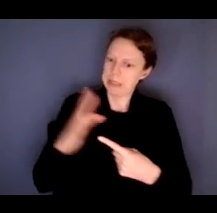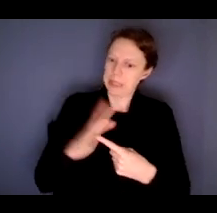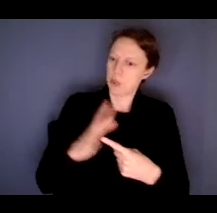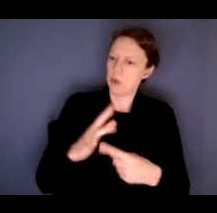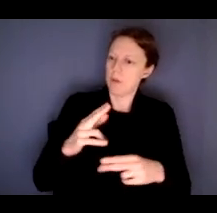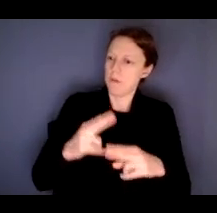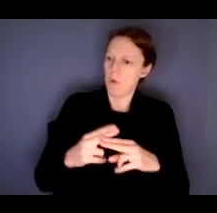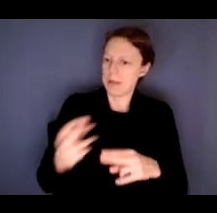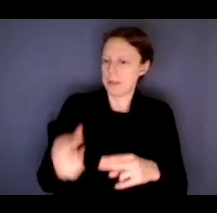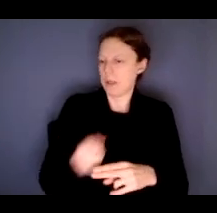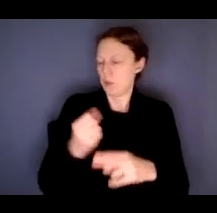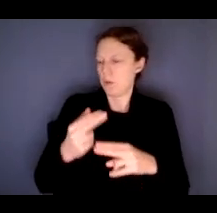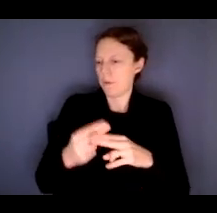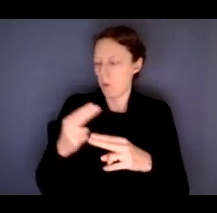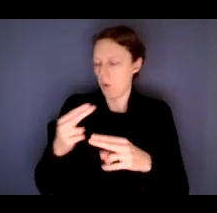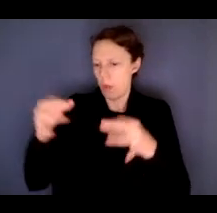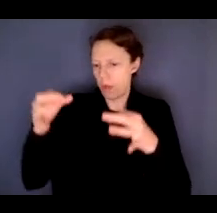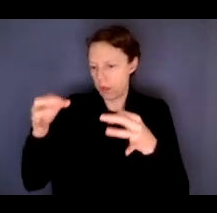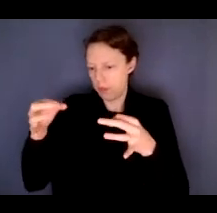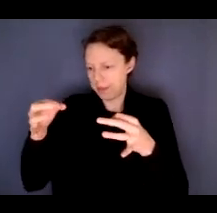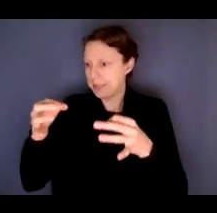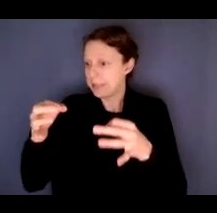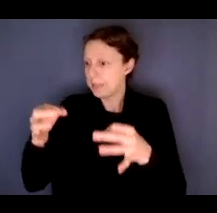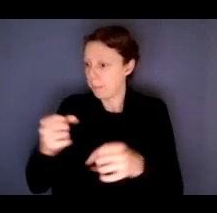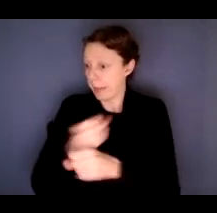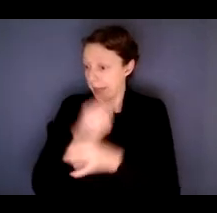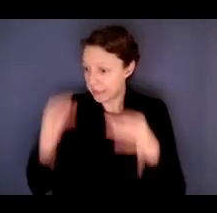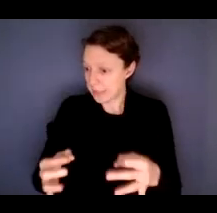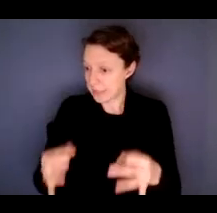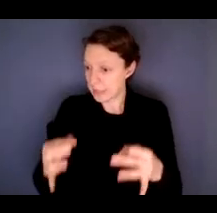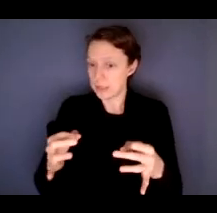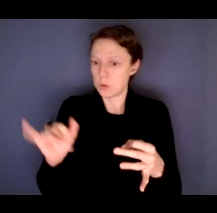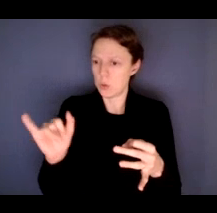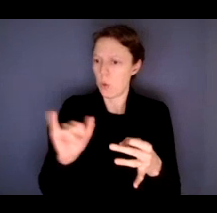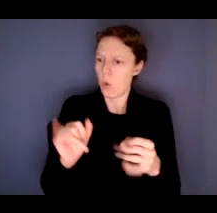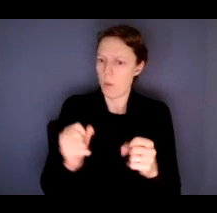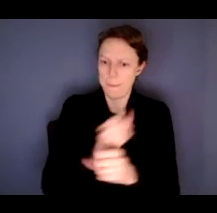assist the court in determining what is the best interests order to determine the child's safety.